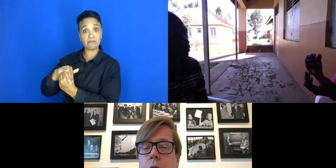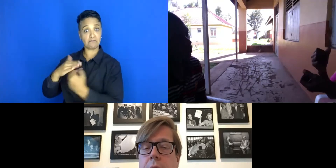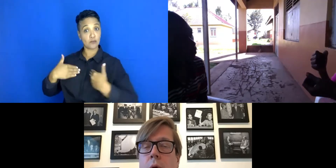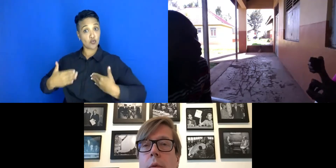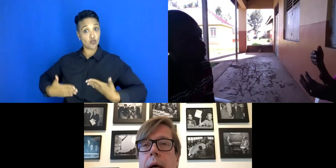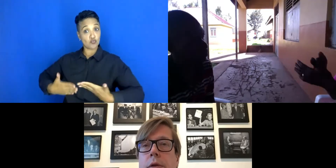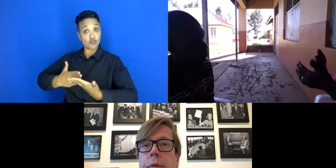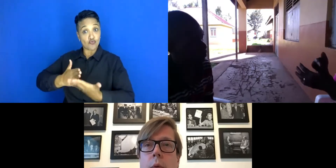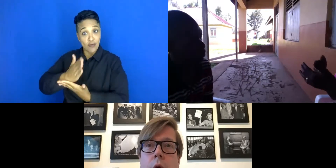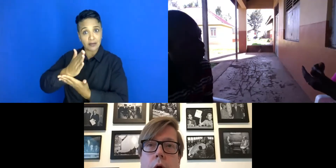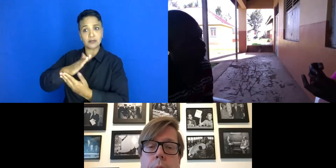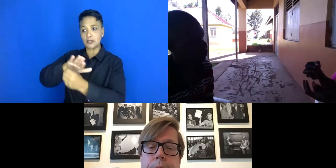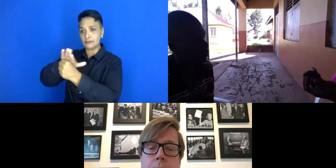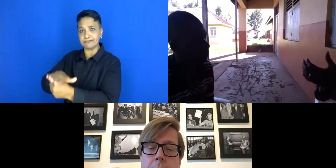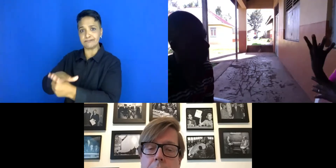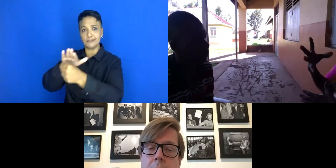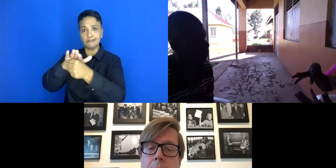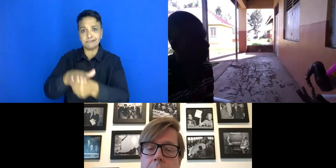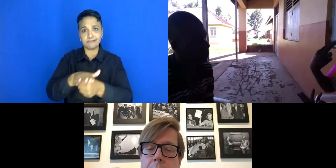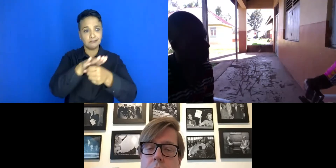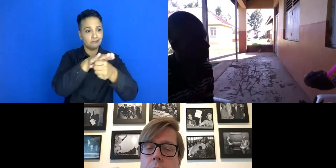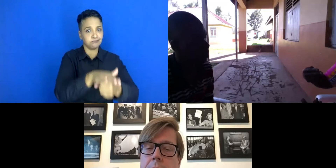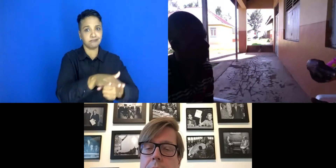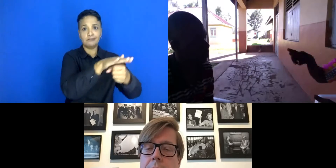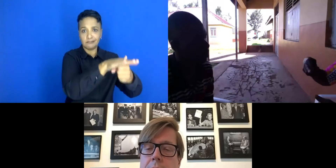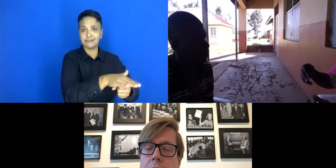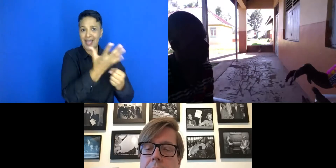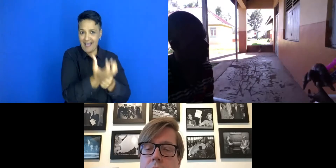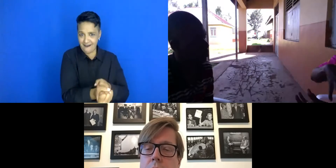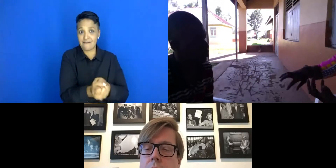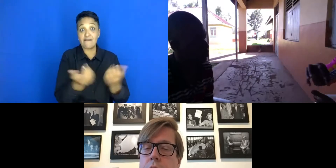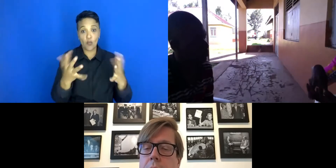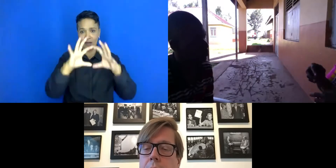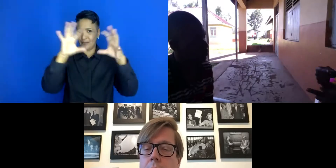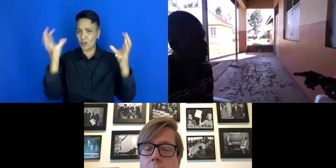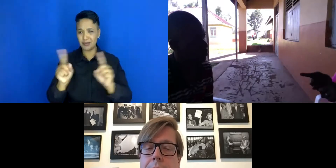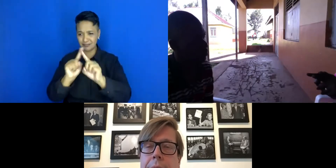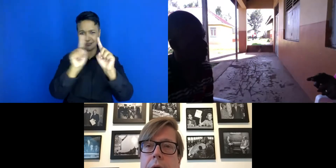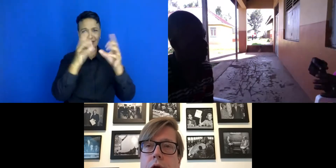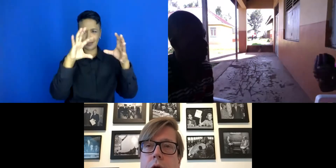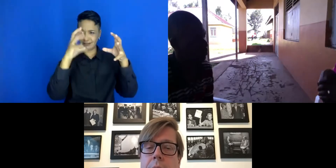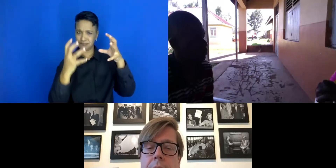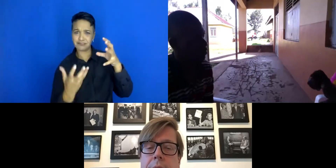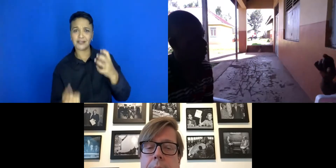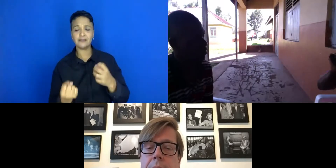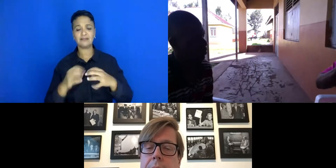in all parts of the world additionally the intersections of gender age and disability